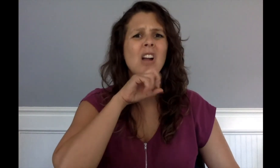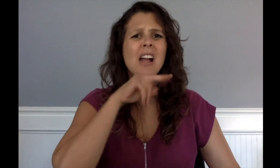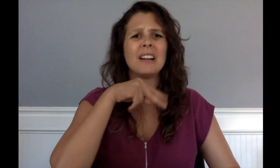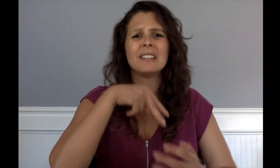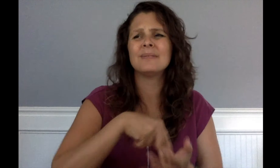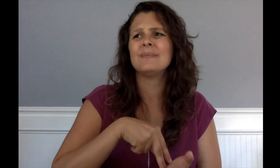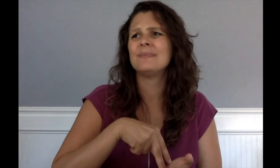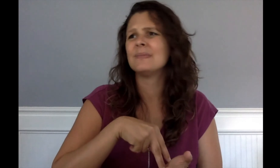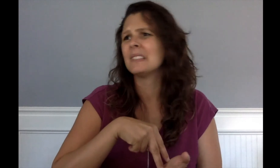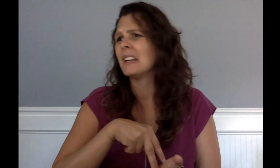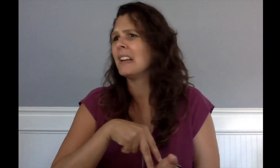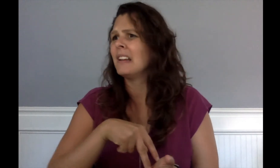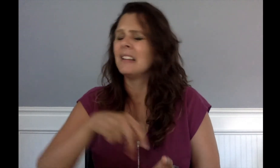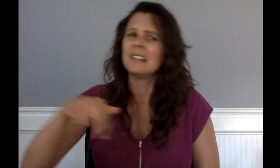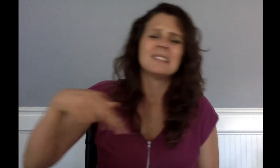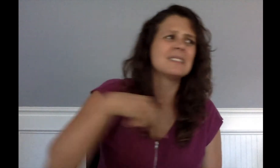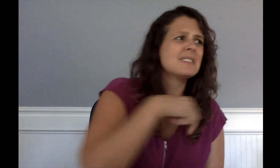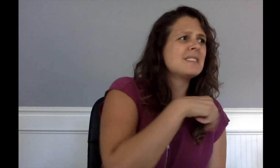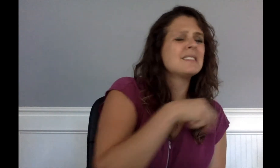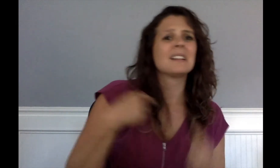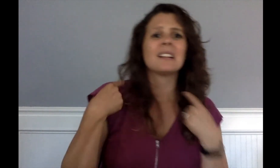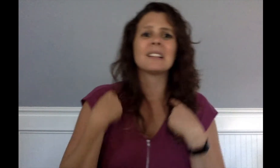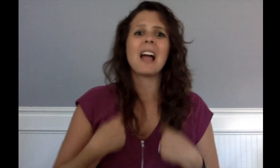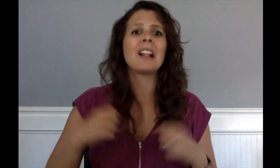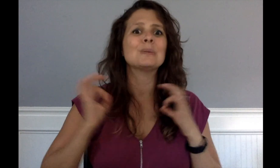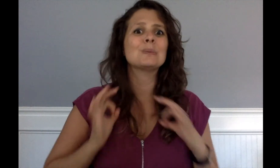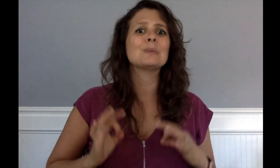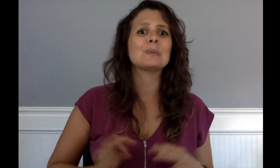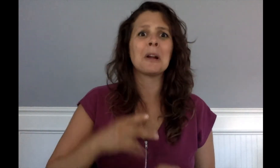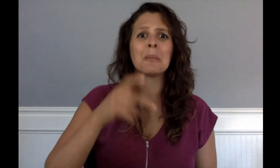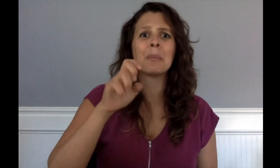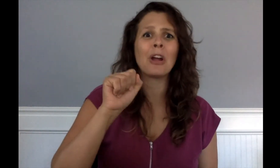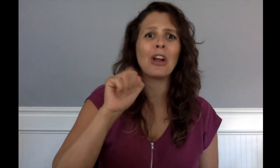Frog stood and did her pacing-while-twisting-herpearl-